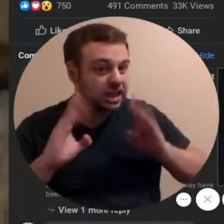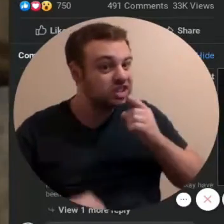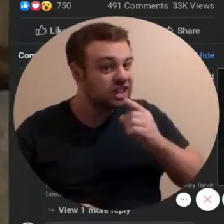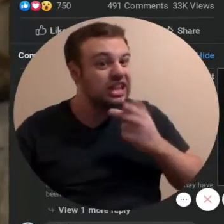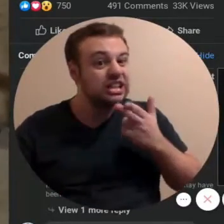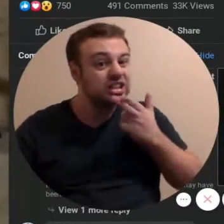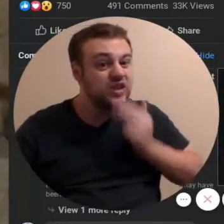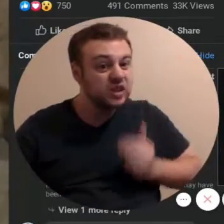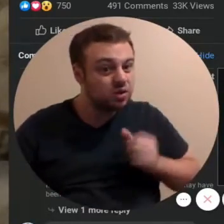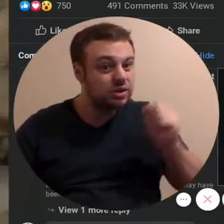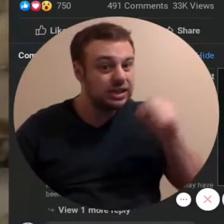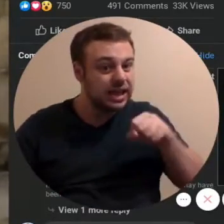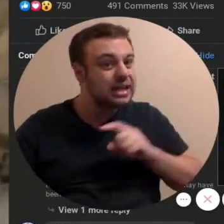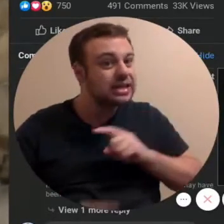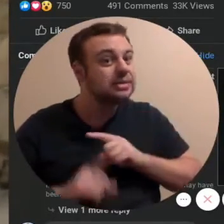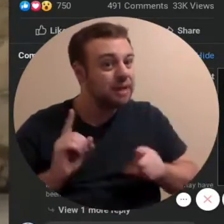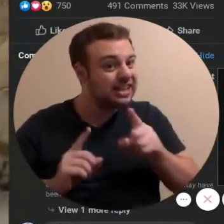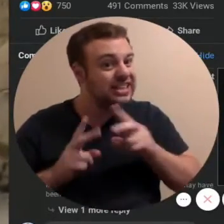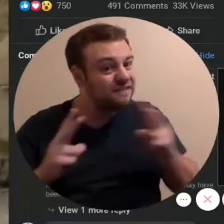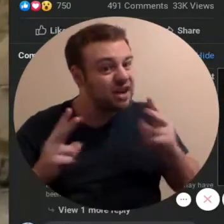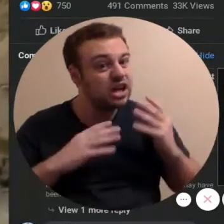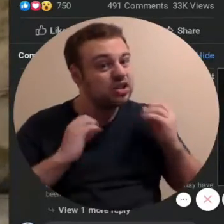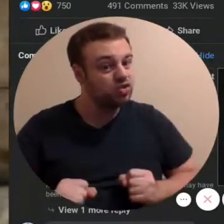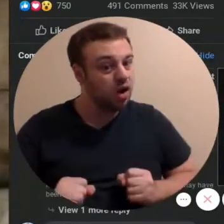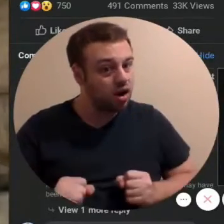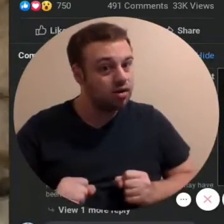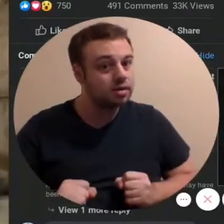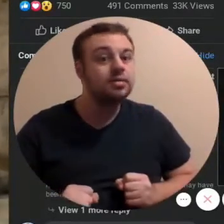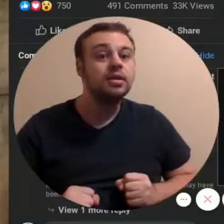strong, and they have huge front teeth that can hurt you.